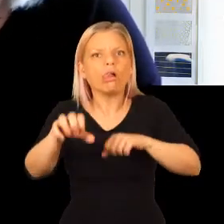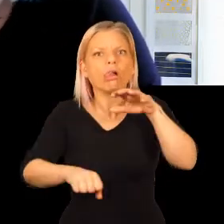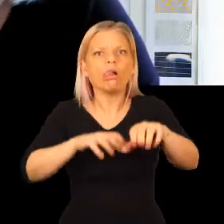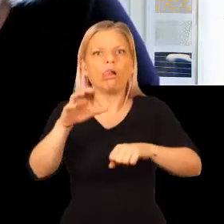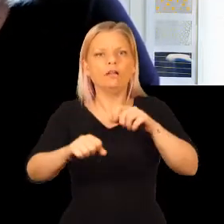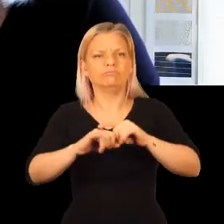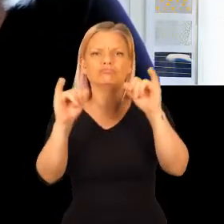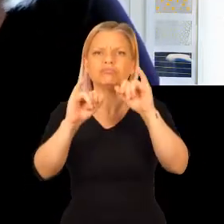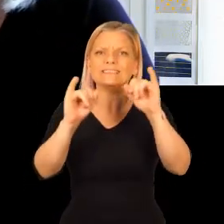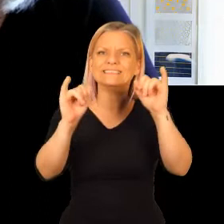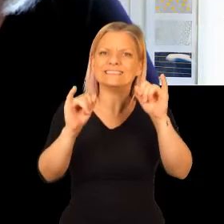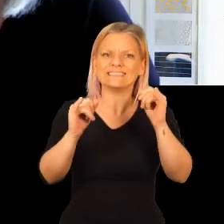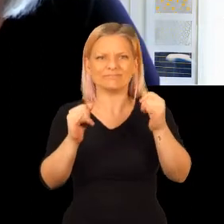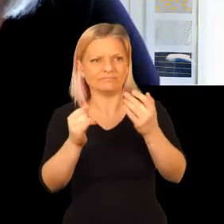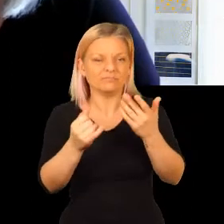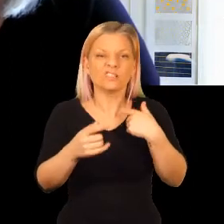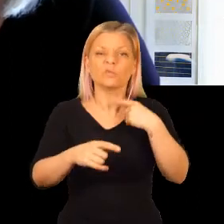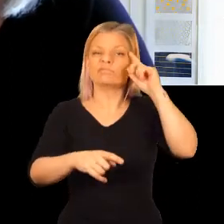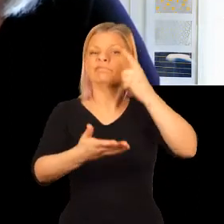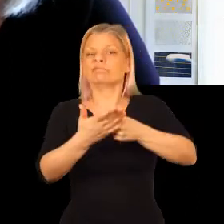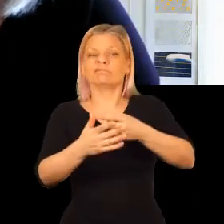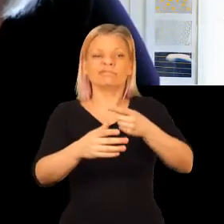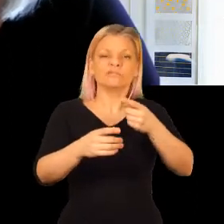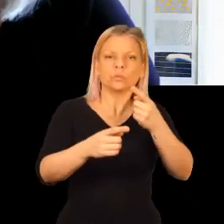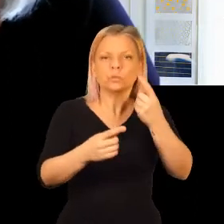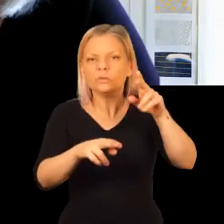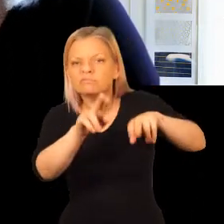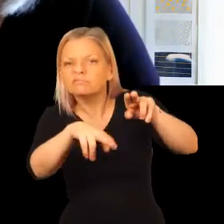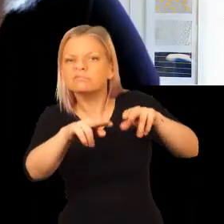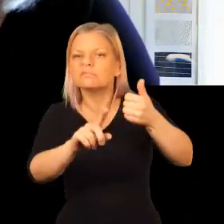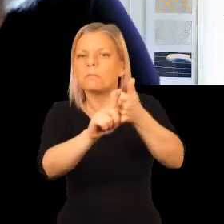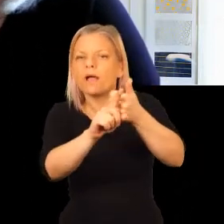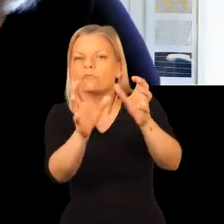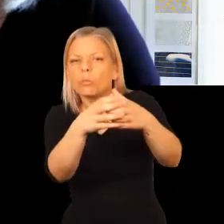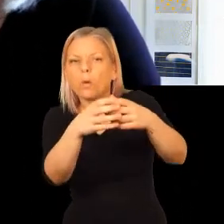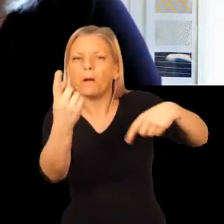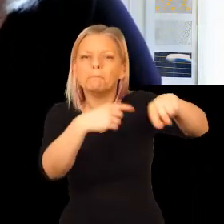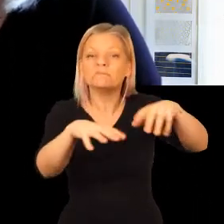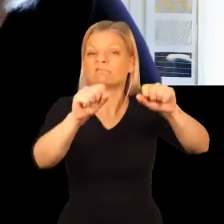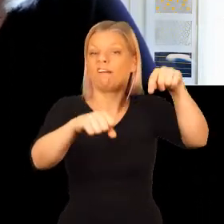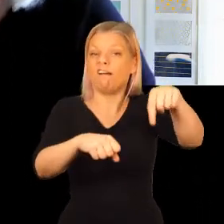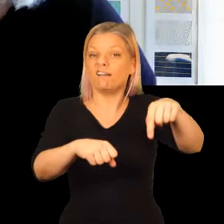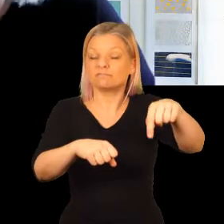and was really struggling with just having an existential crisis probably and so i started by